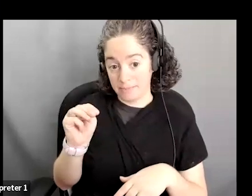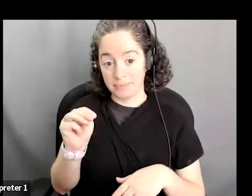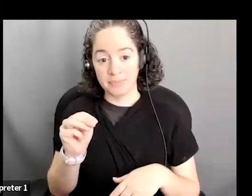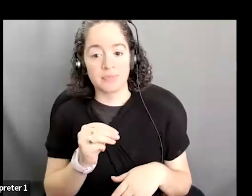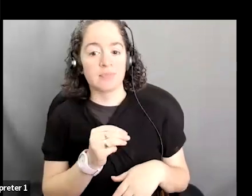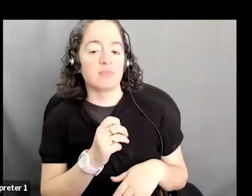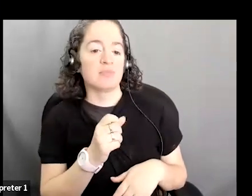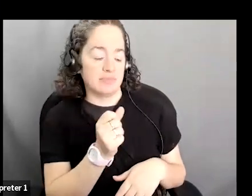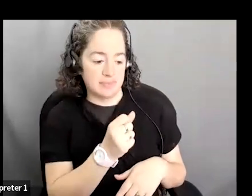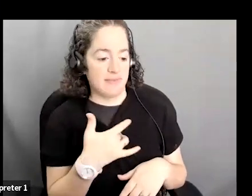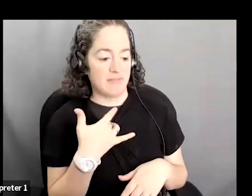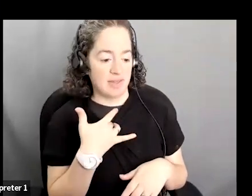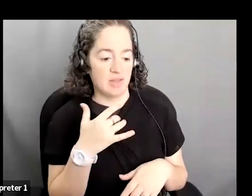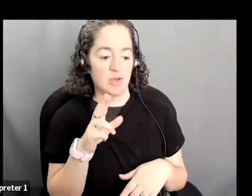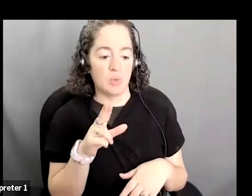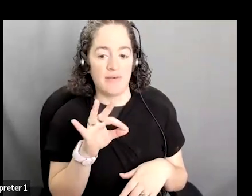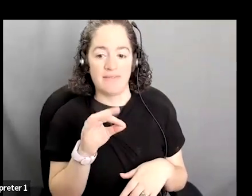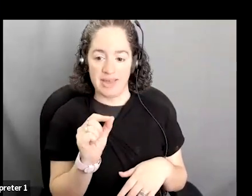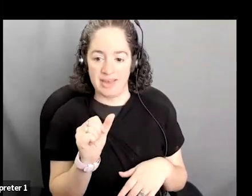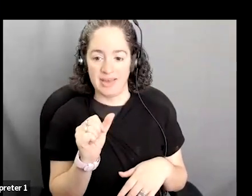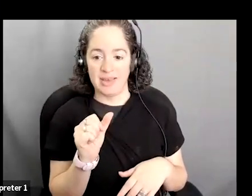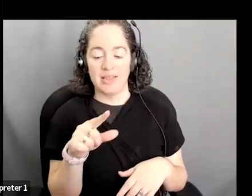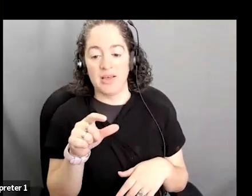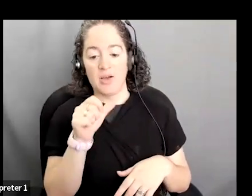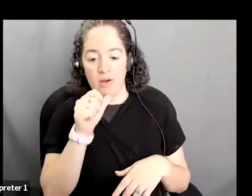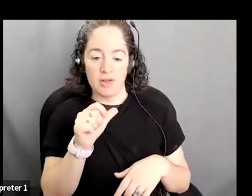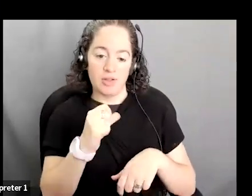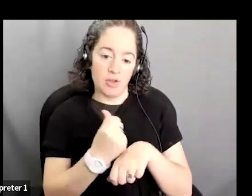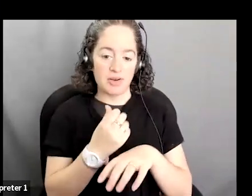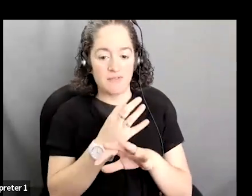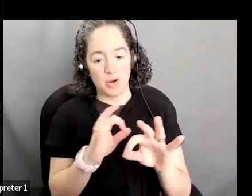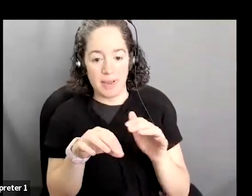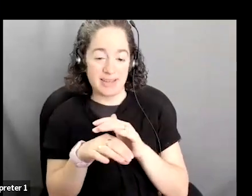For me, UFA, Unlocked Freedom Access, is a little bit newer.